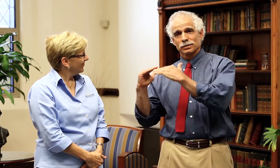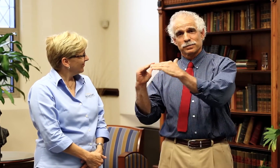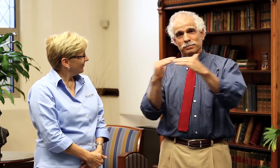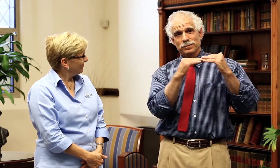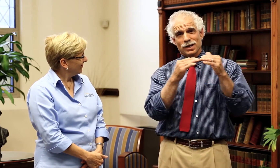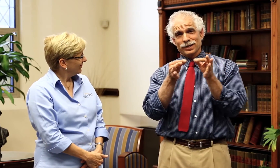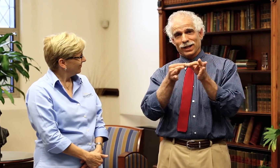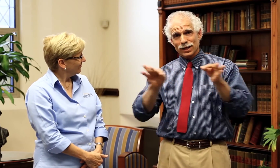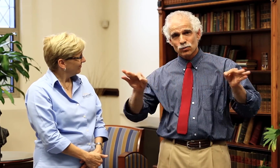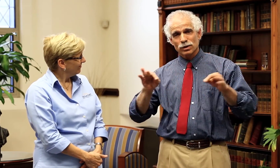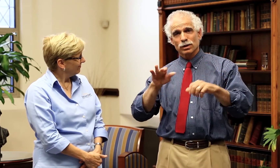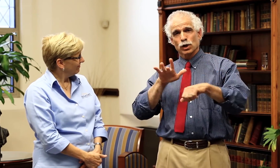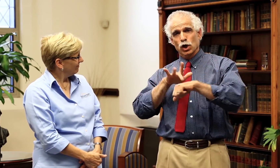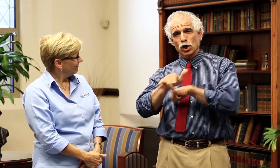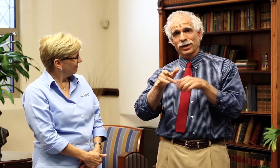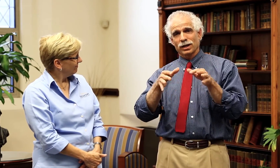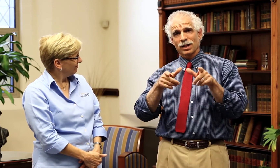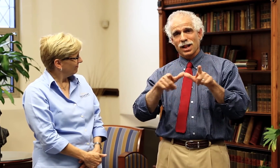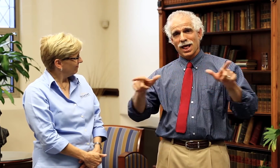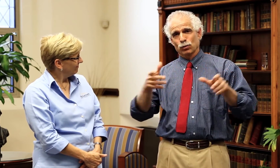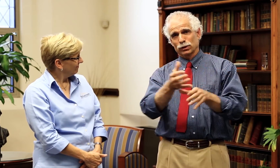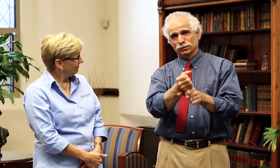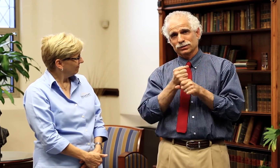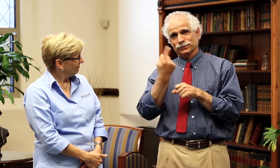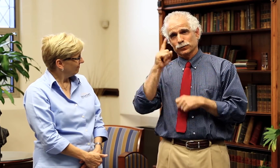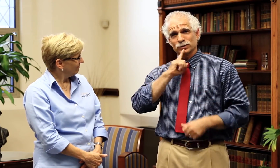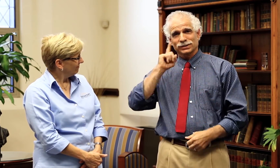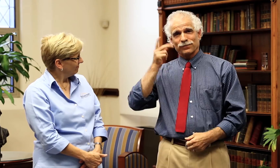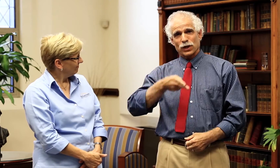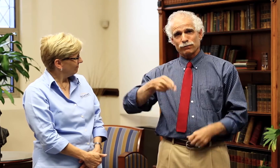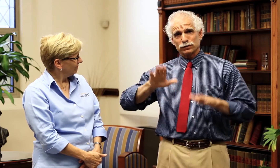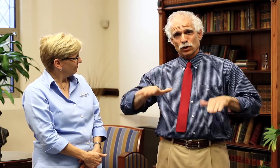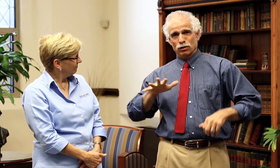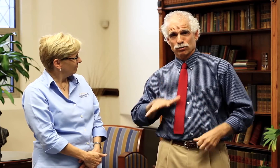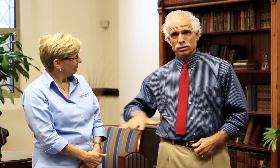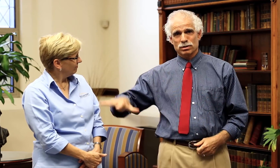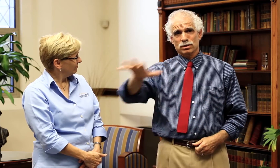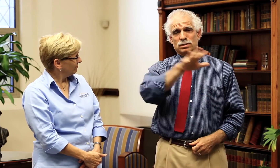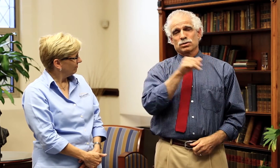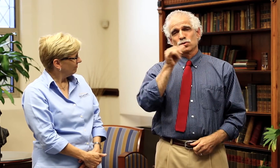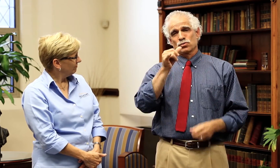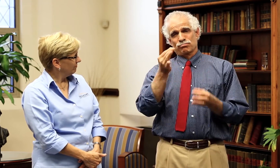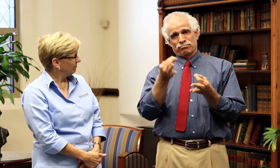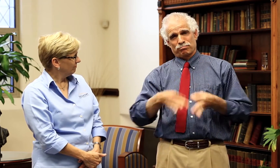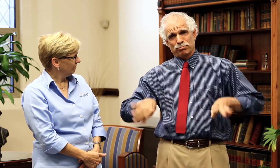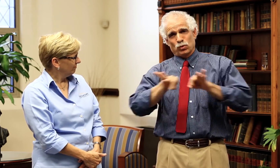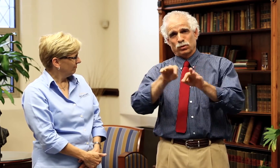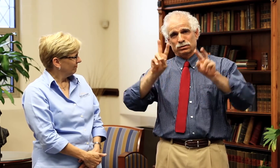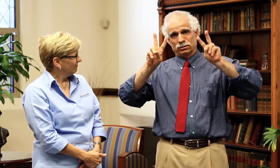Bilingualism and early language acquisition for deaf and hard of hearing children across the country is critical.